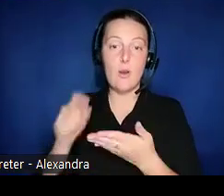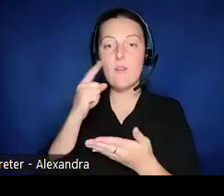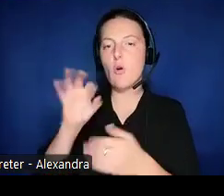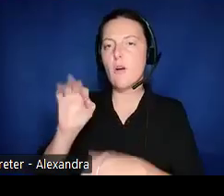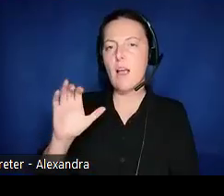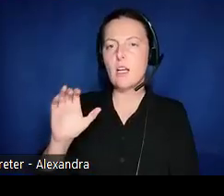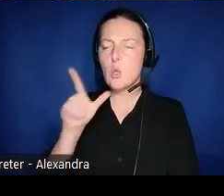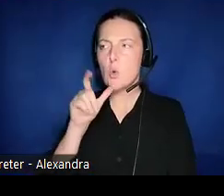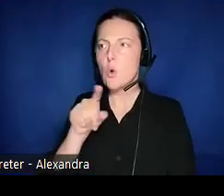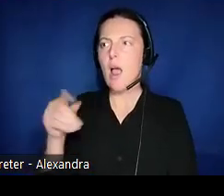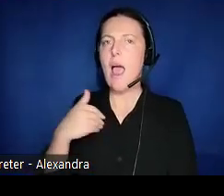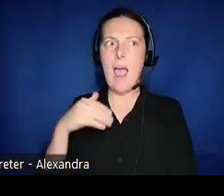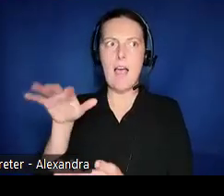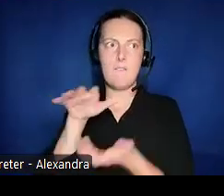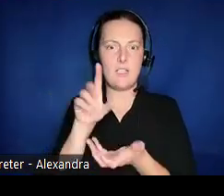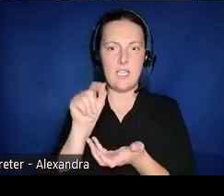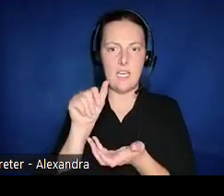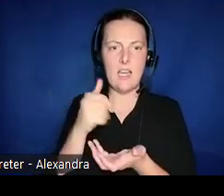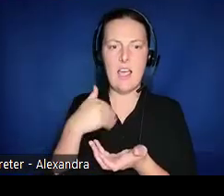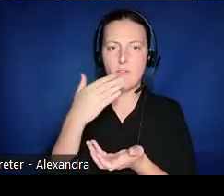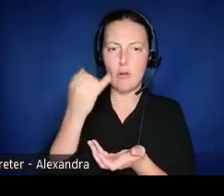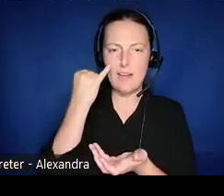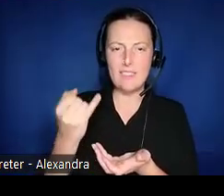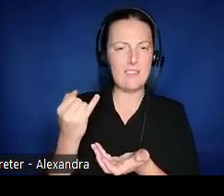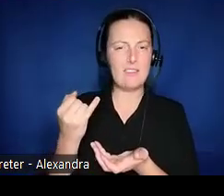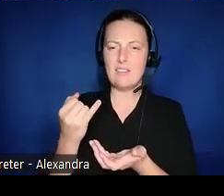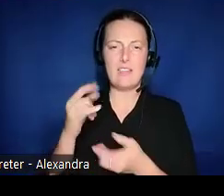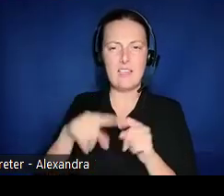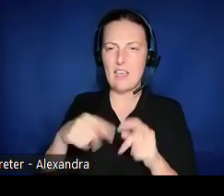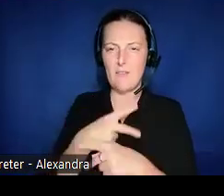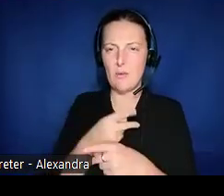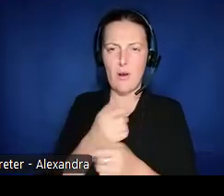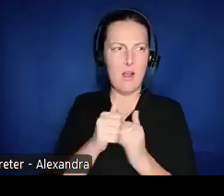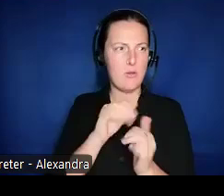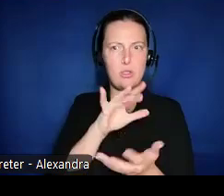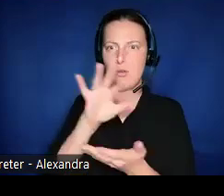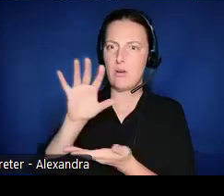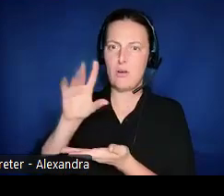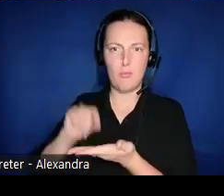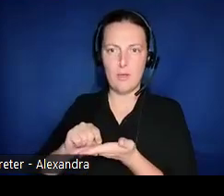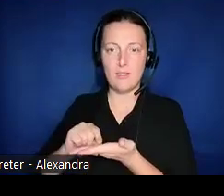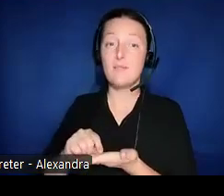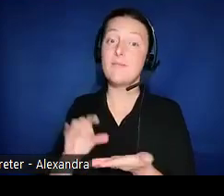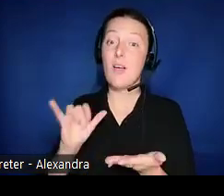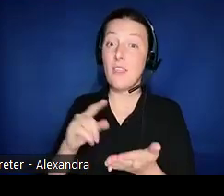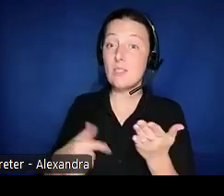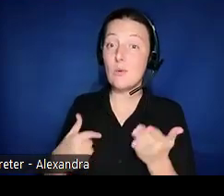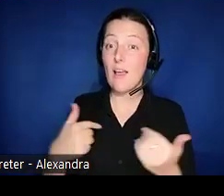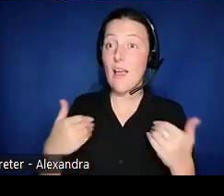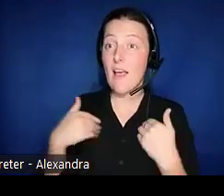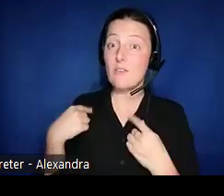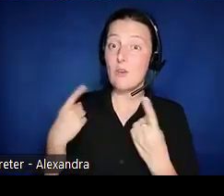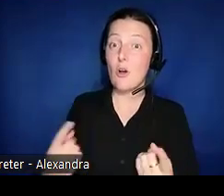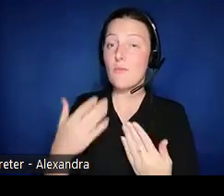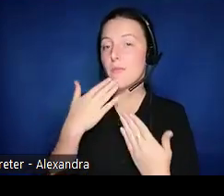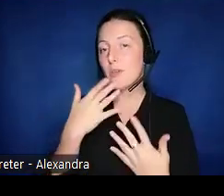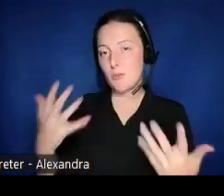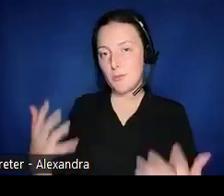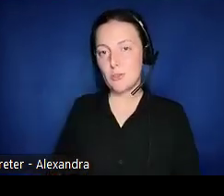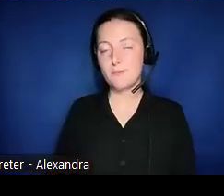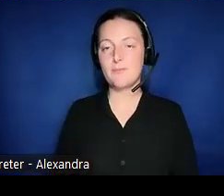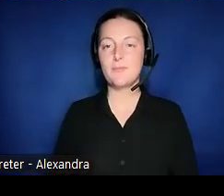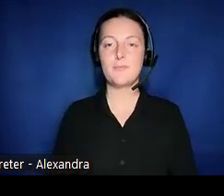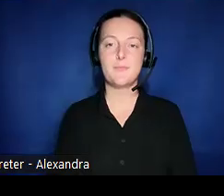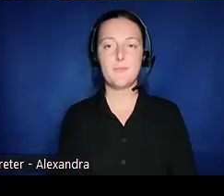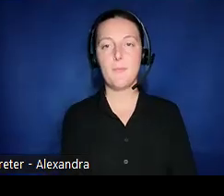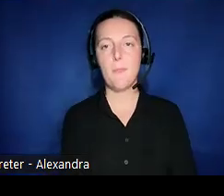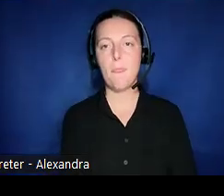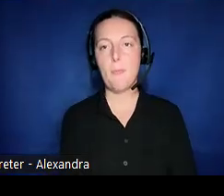can't find a way to get it into print. That's what I've got so far. Um and thanks so much